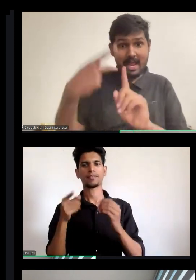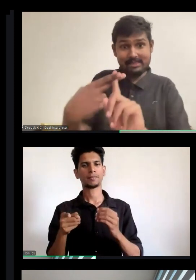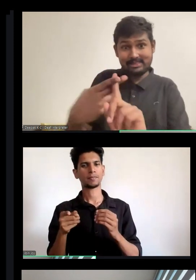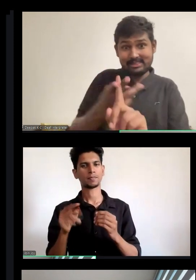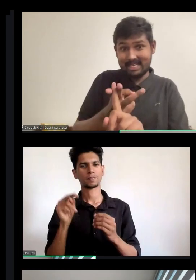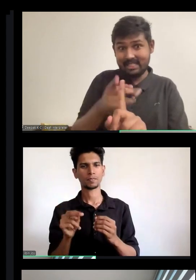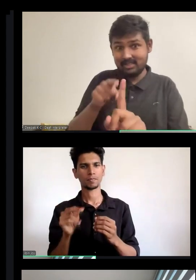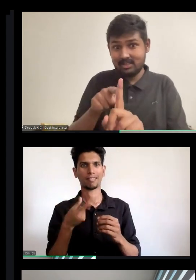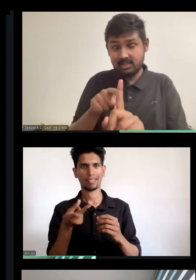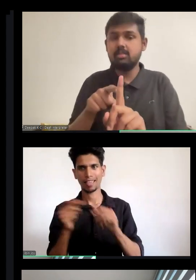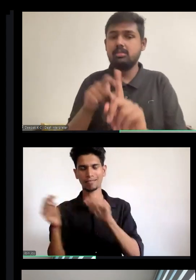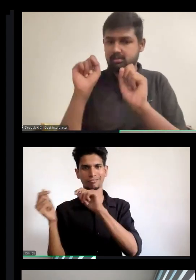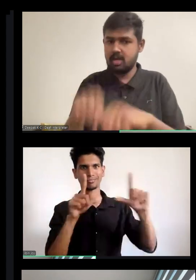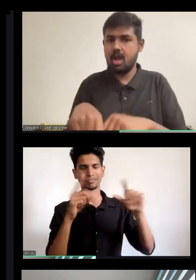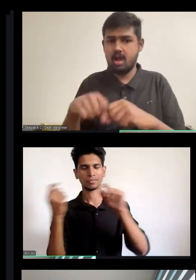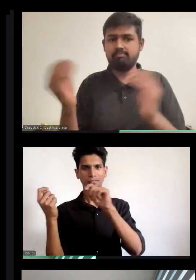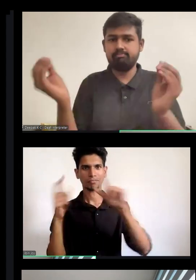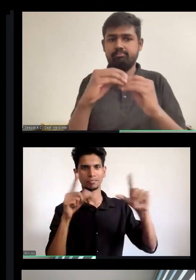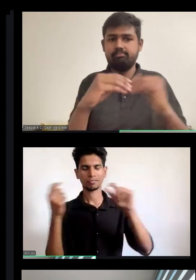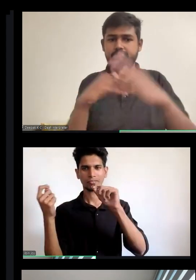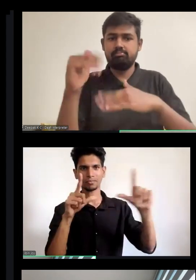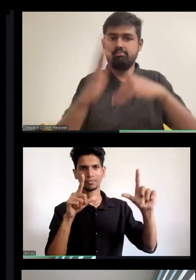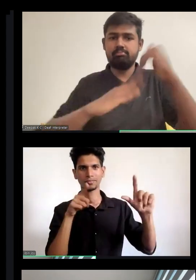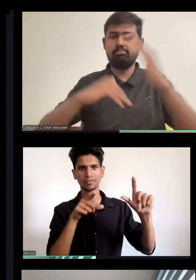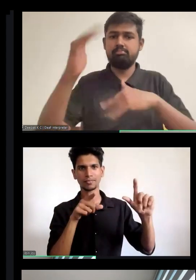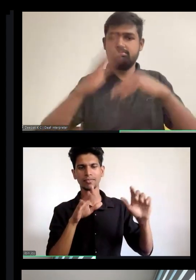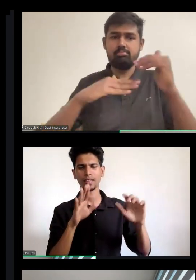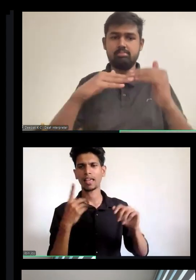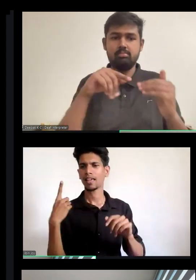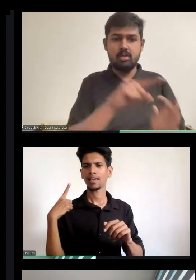When leaders govern accessibility top-down, they create policies.